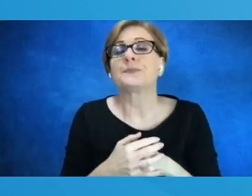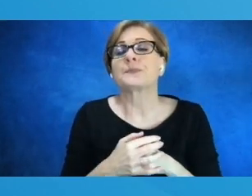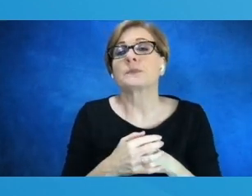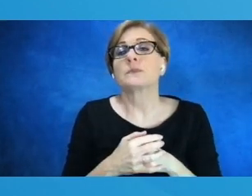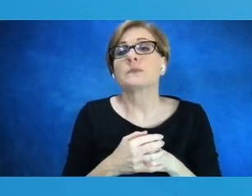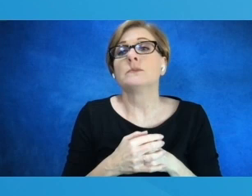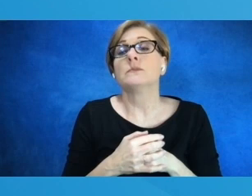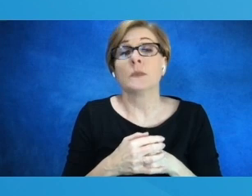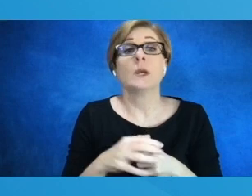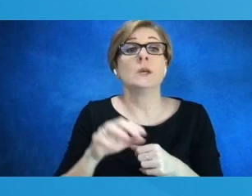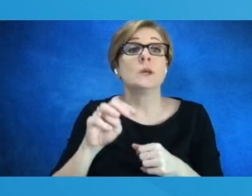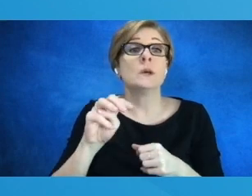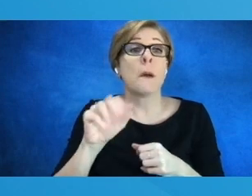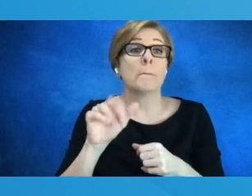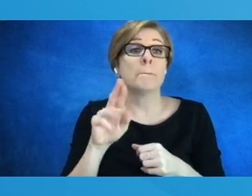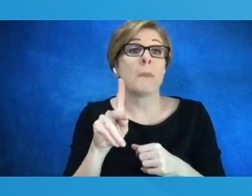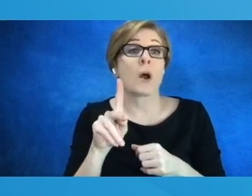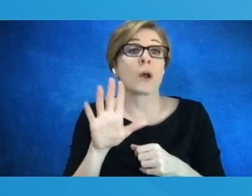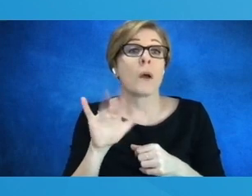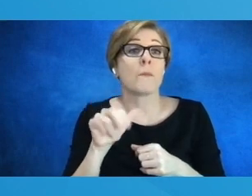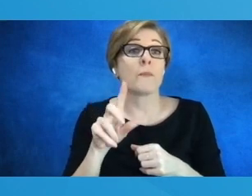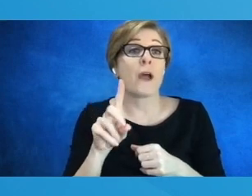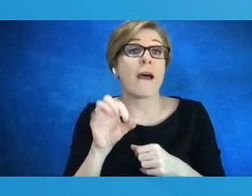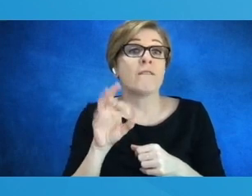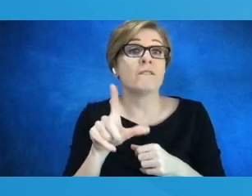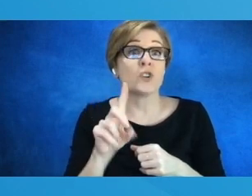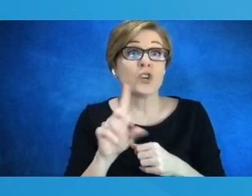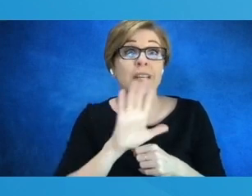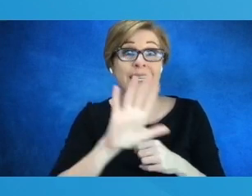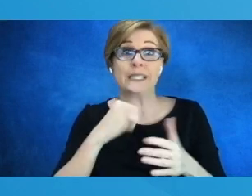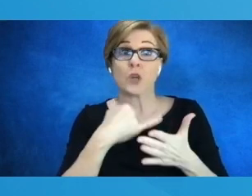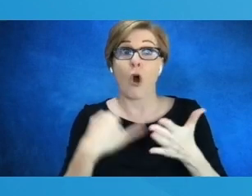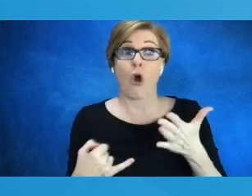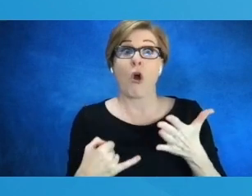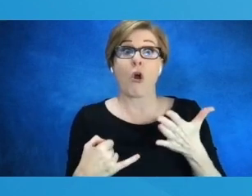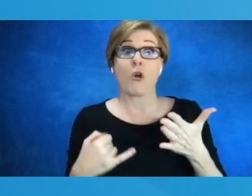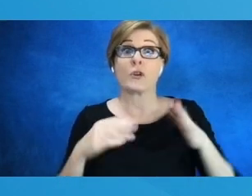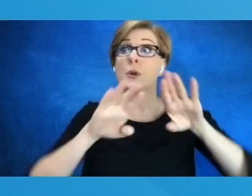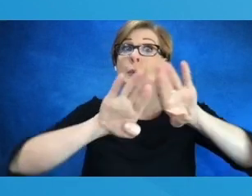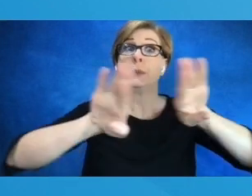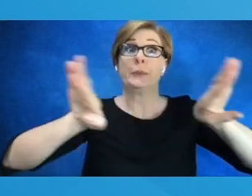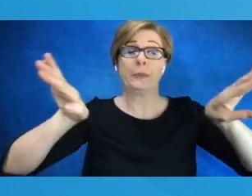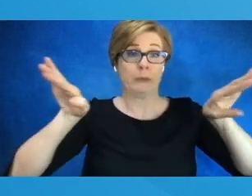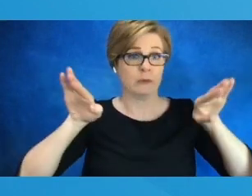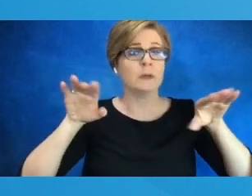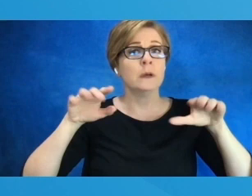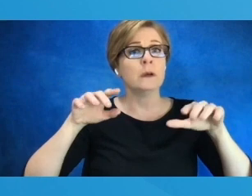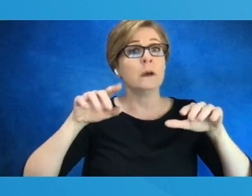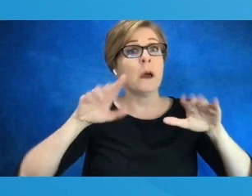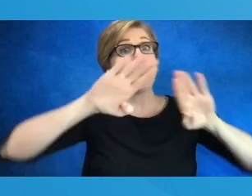But many of the themes that are brought up are still quite relevant today.